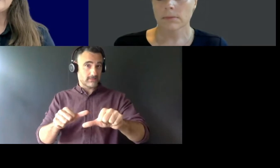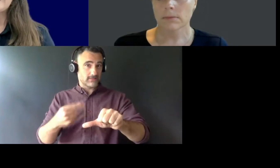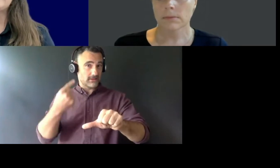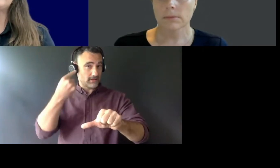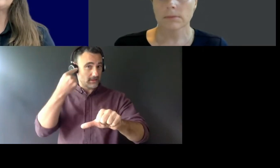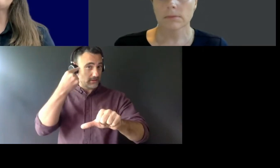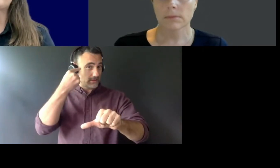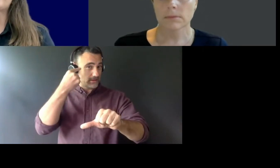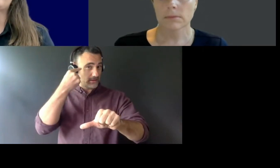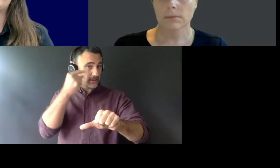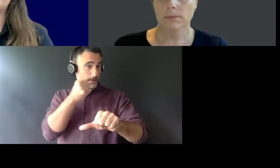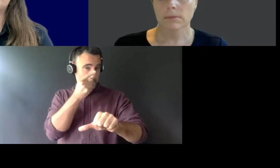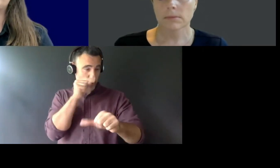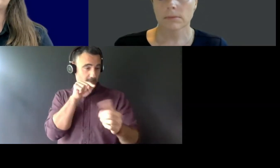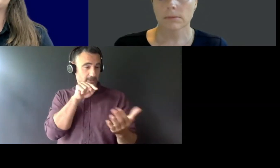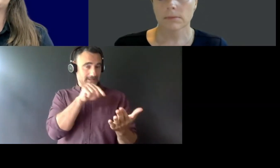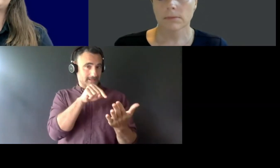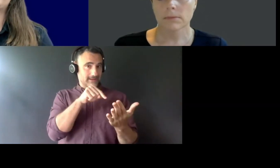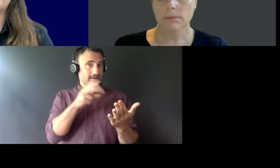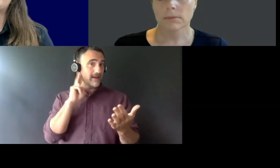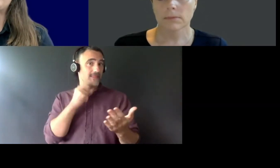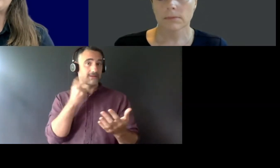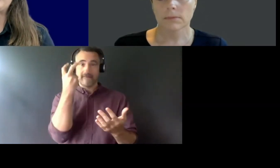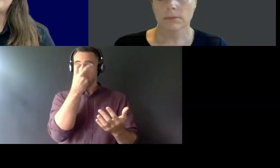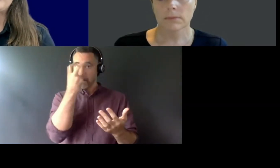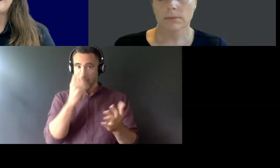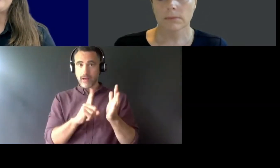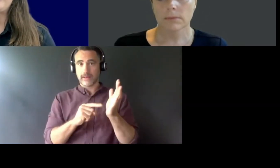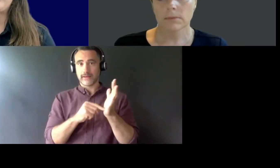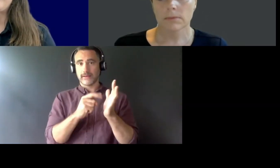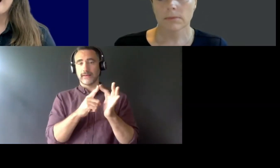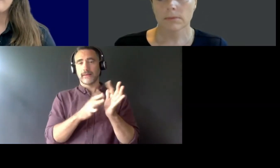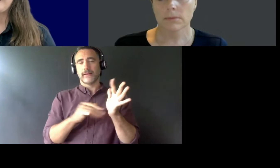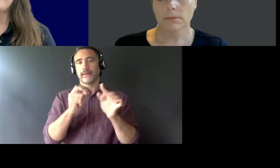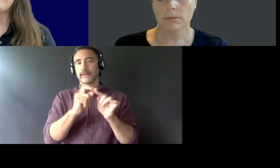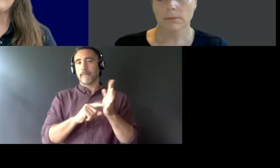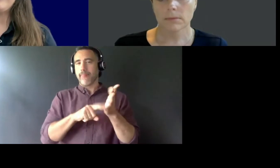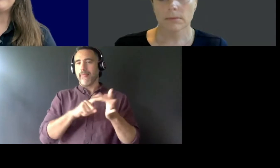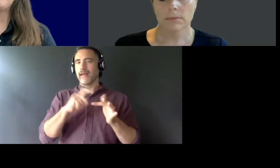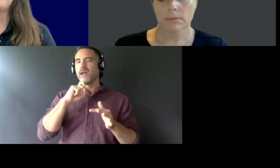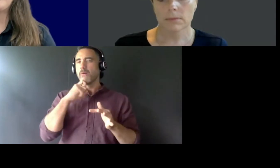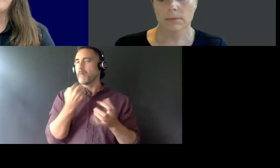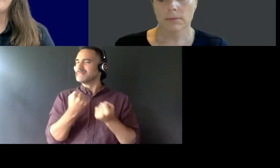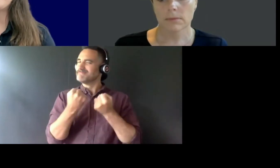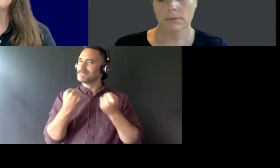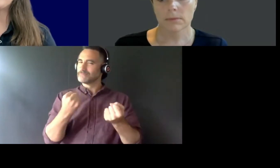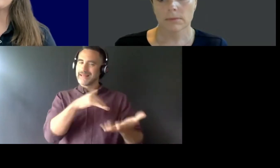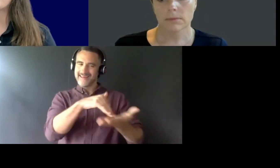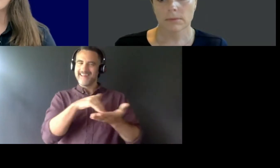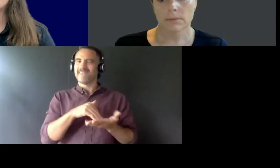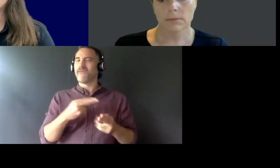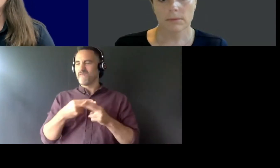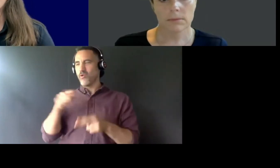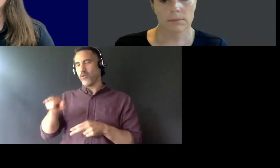in its deafblind version is far more useful than you thought it might be for your clients without deafblindness.